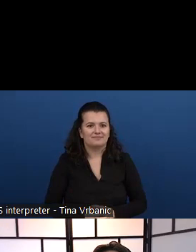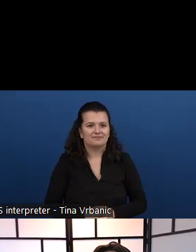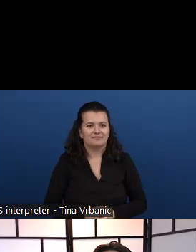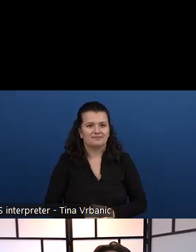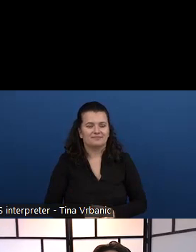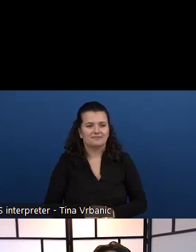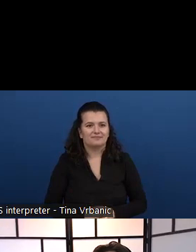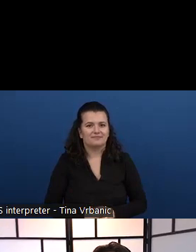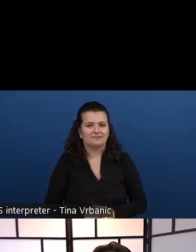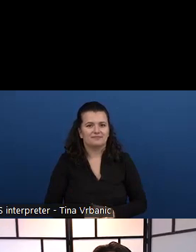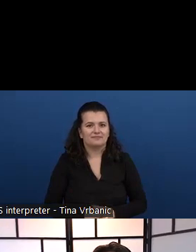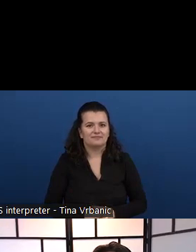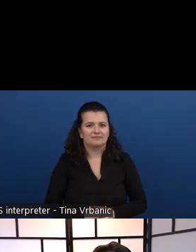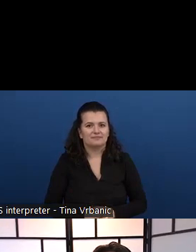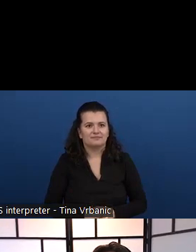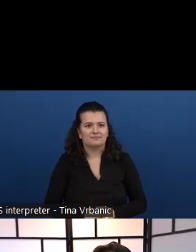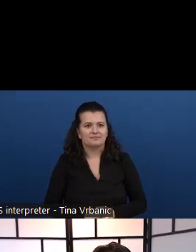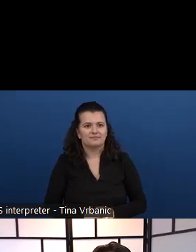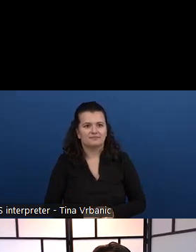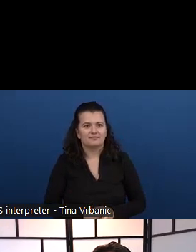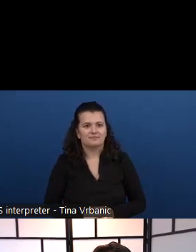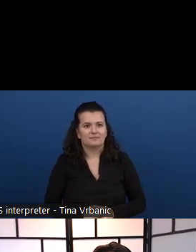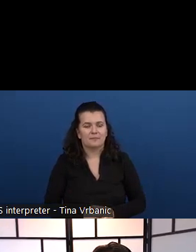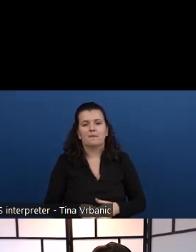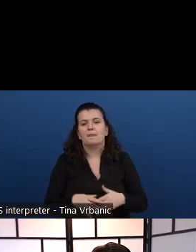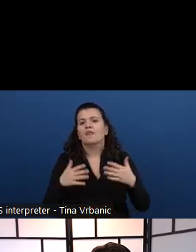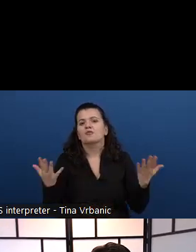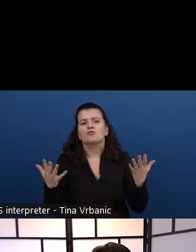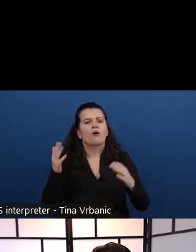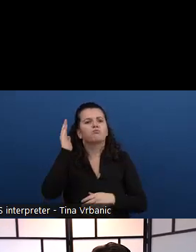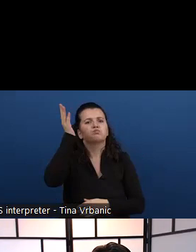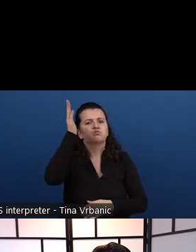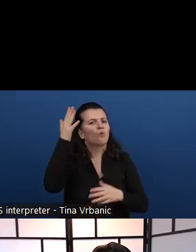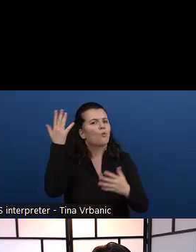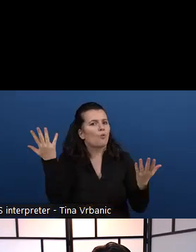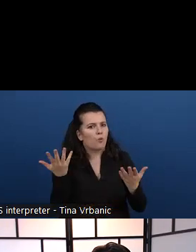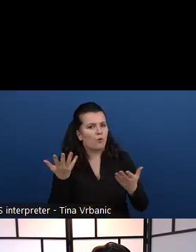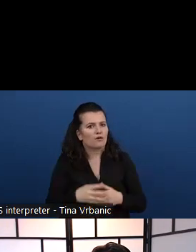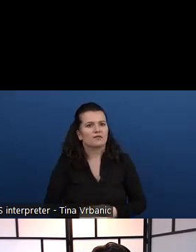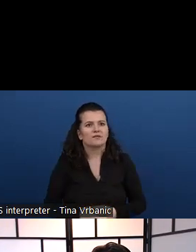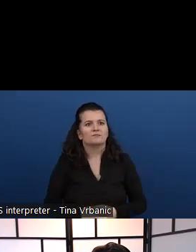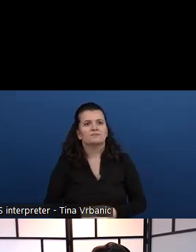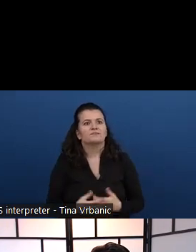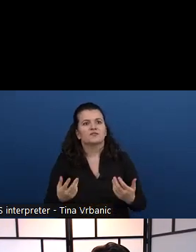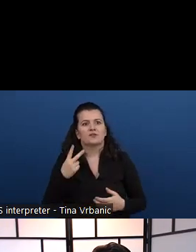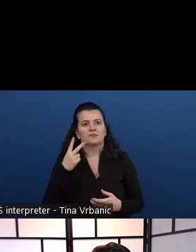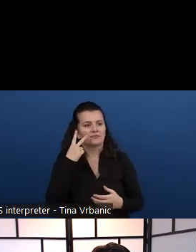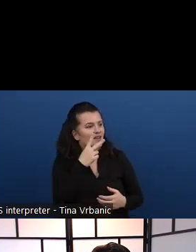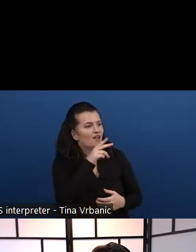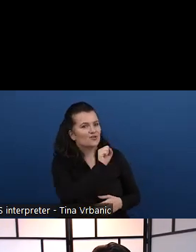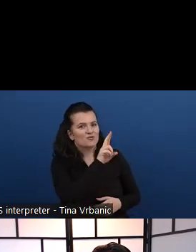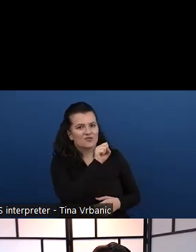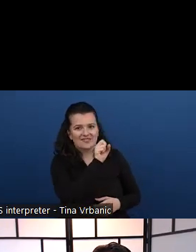The context of this presentation is between Suzanna and I. As you produced it, it seems